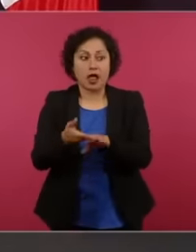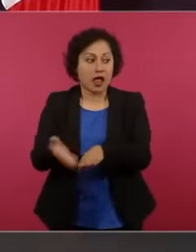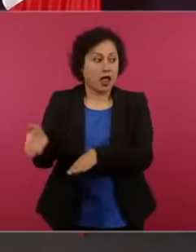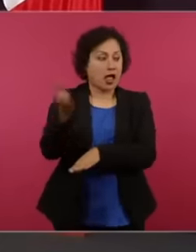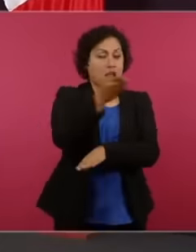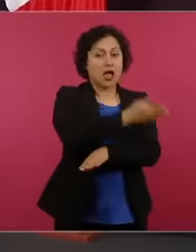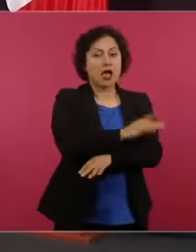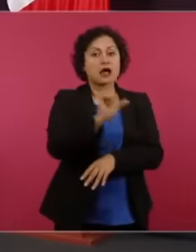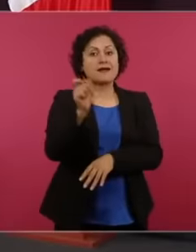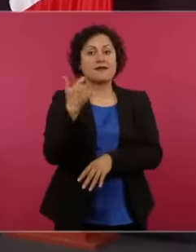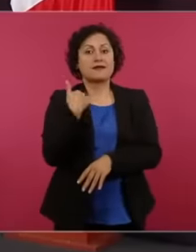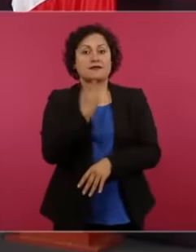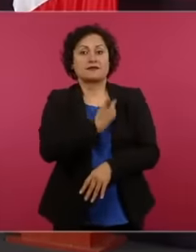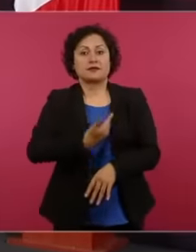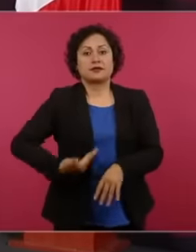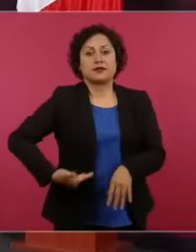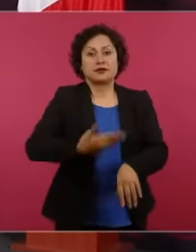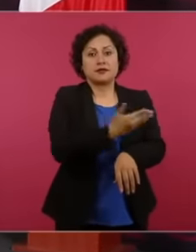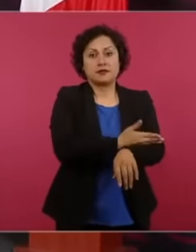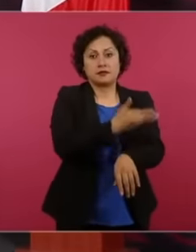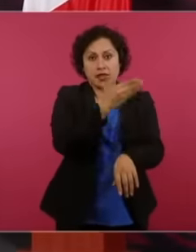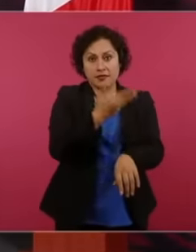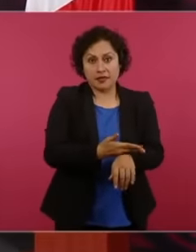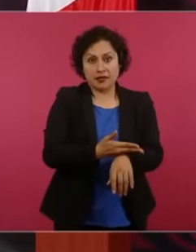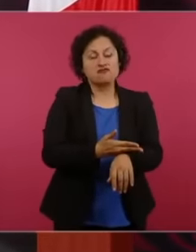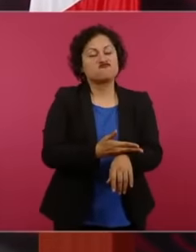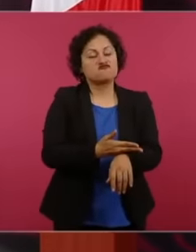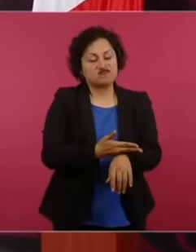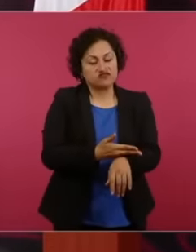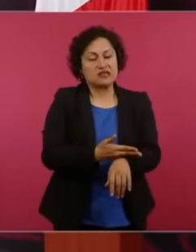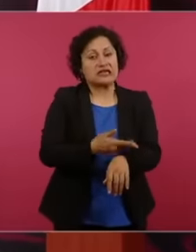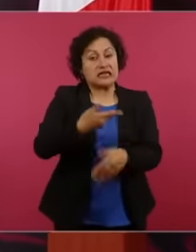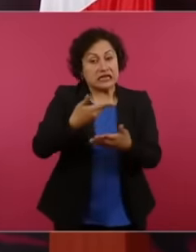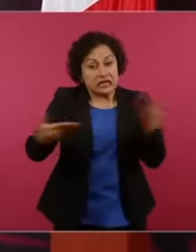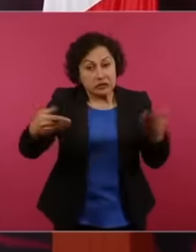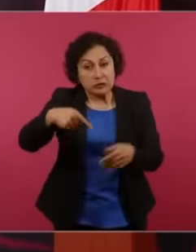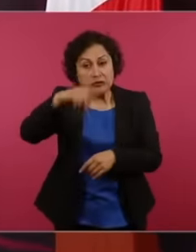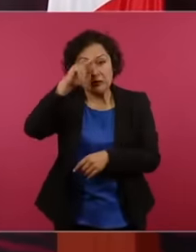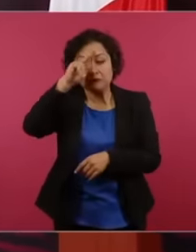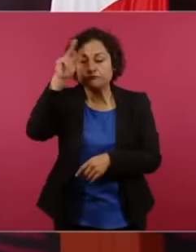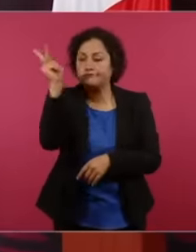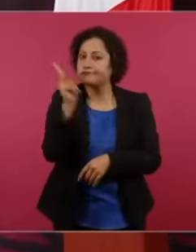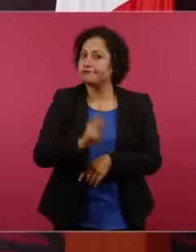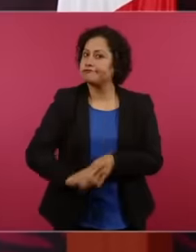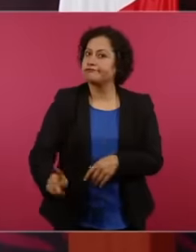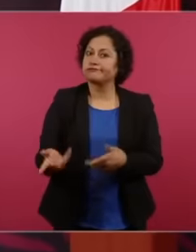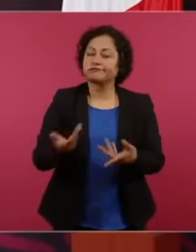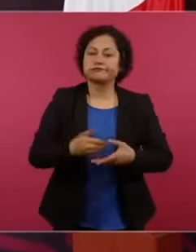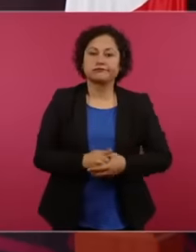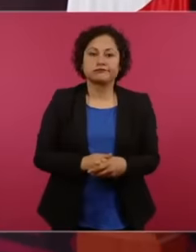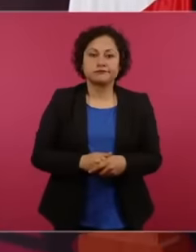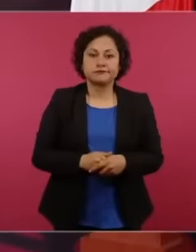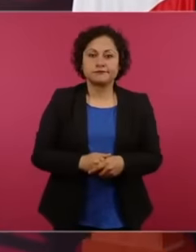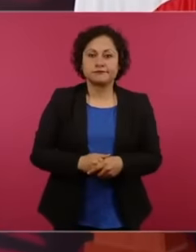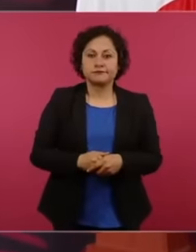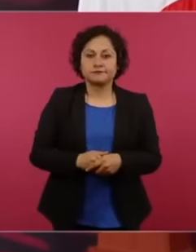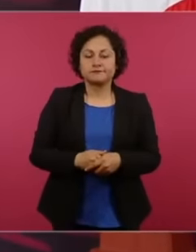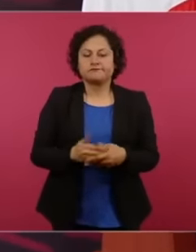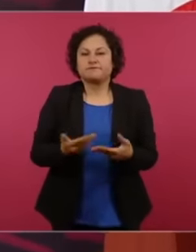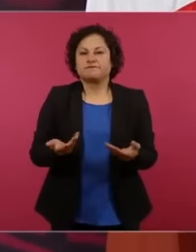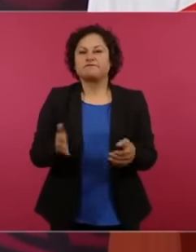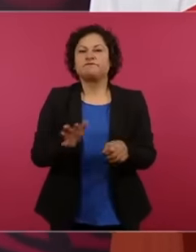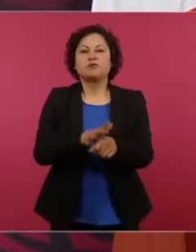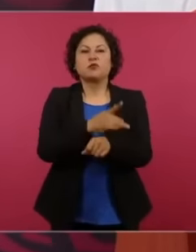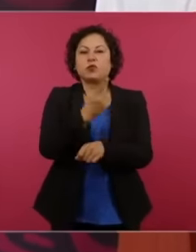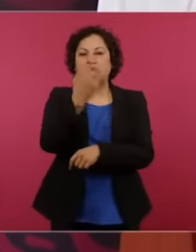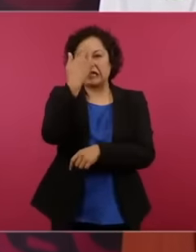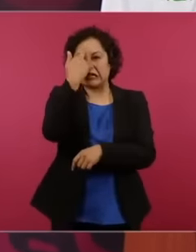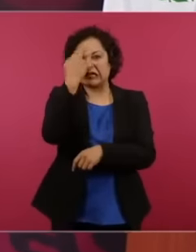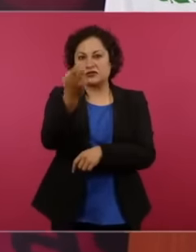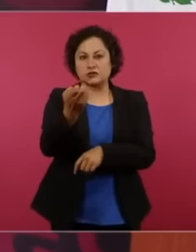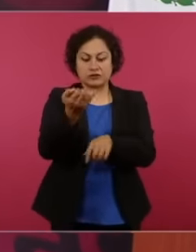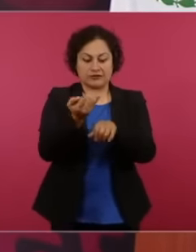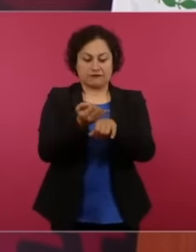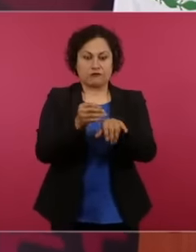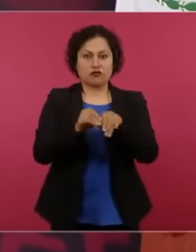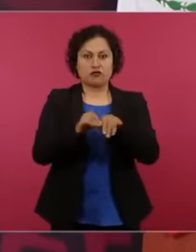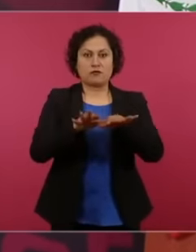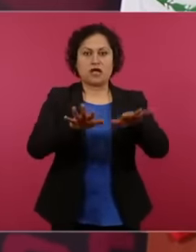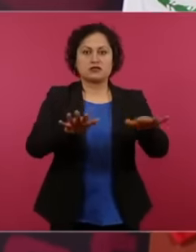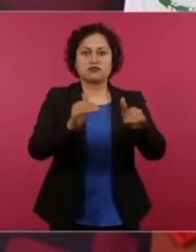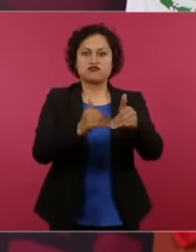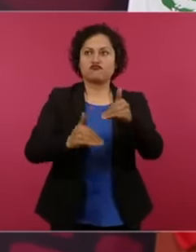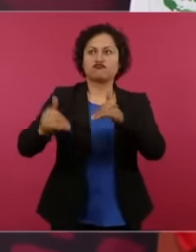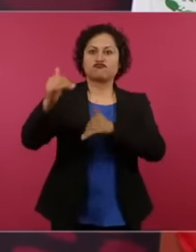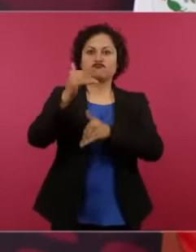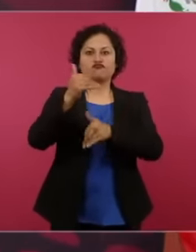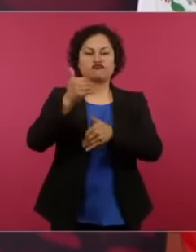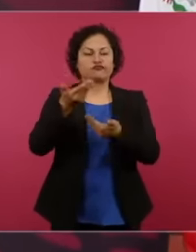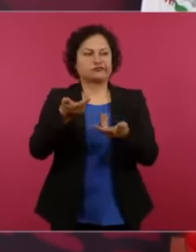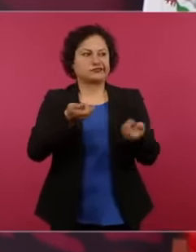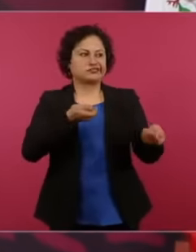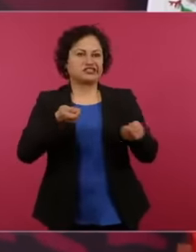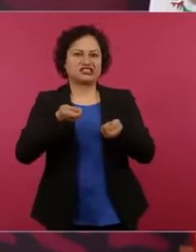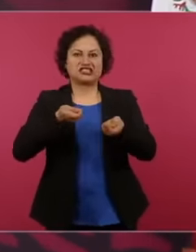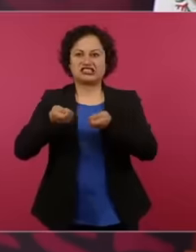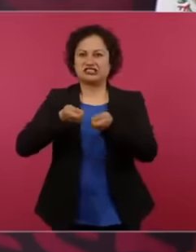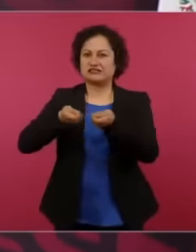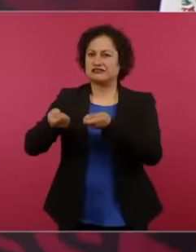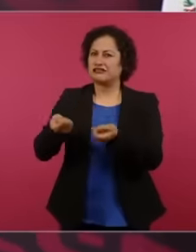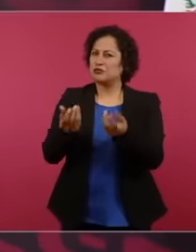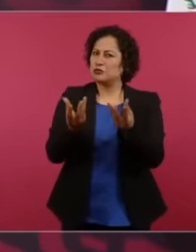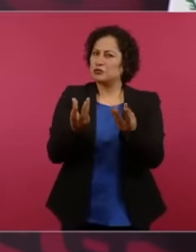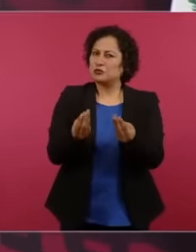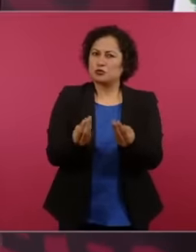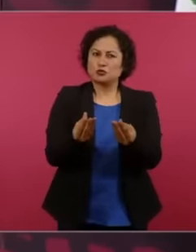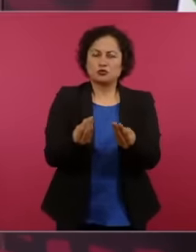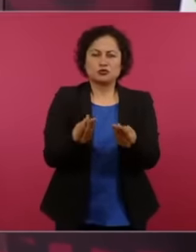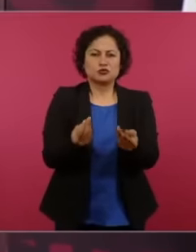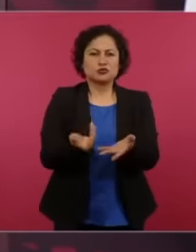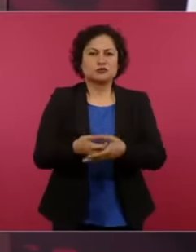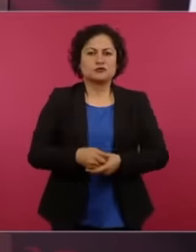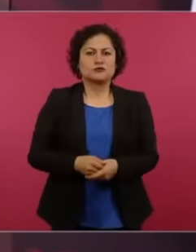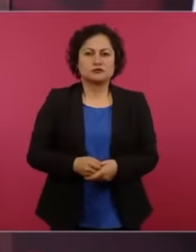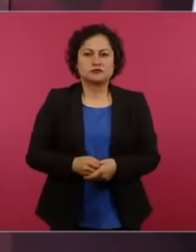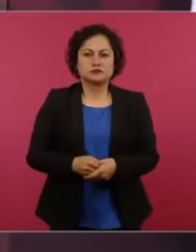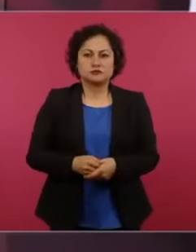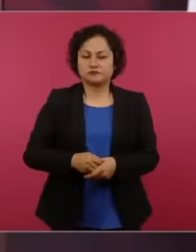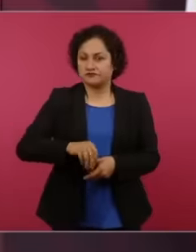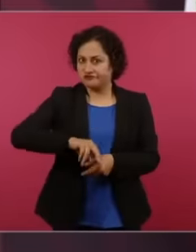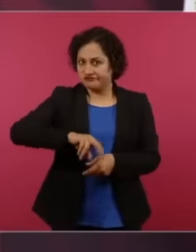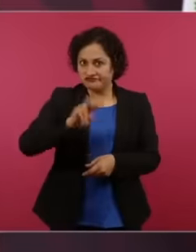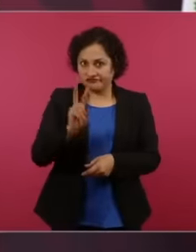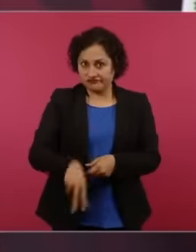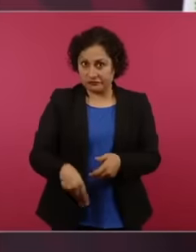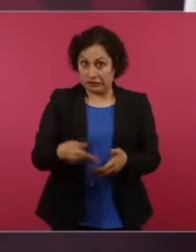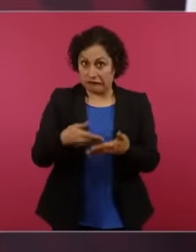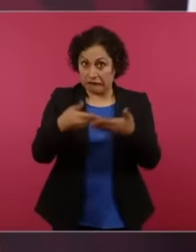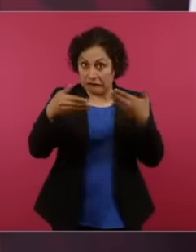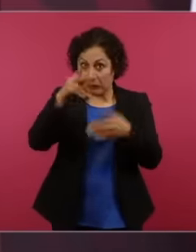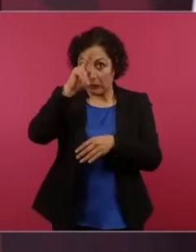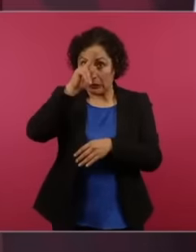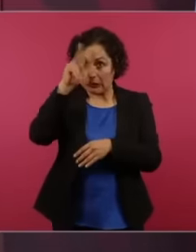worst thing was, there was not much control, not even in the era of greatest